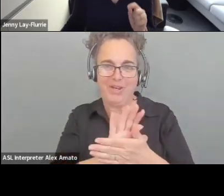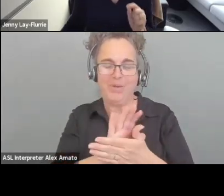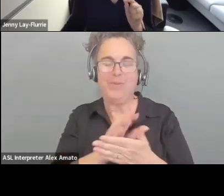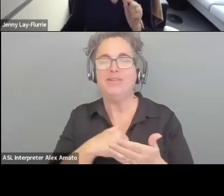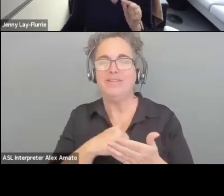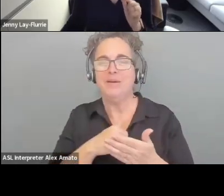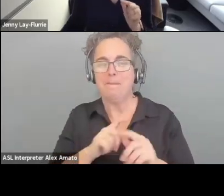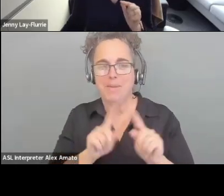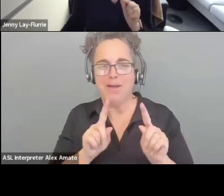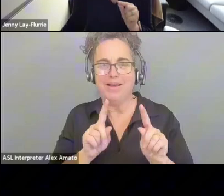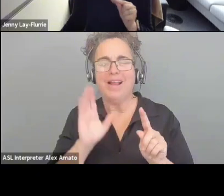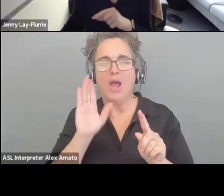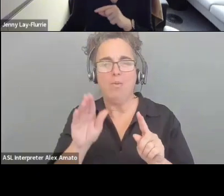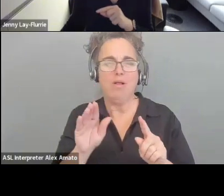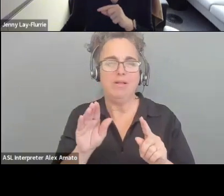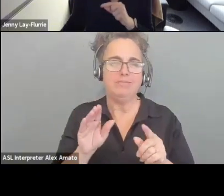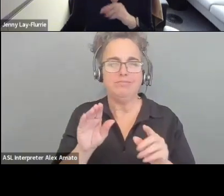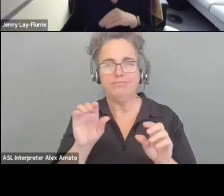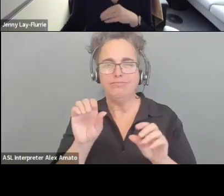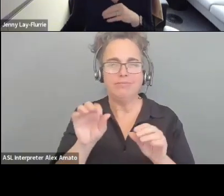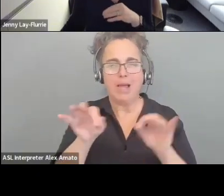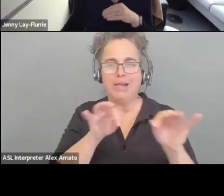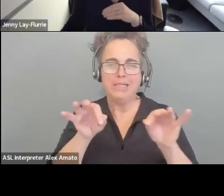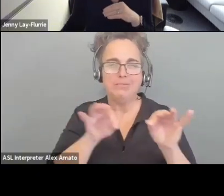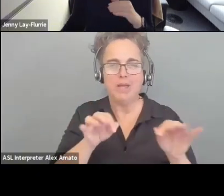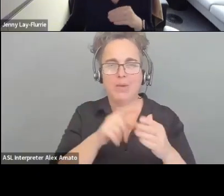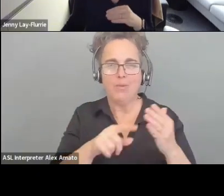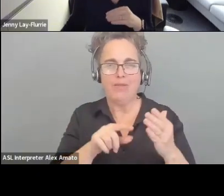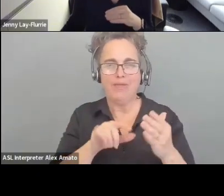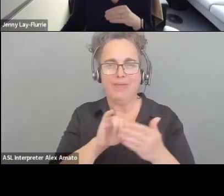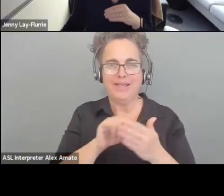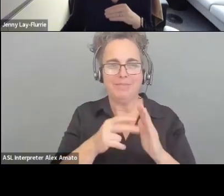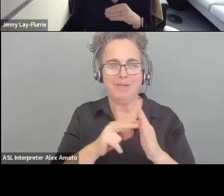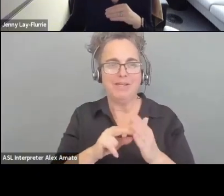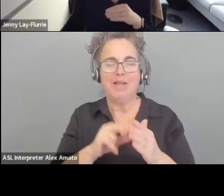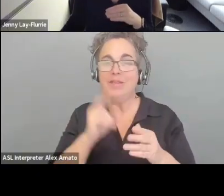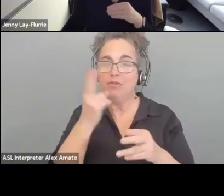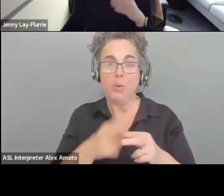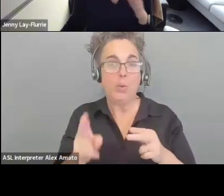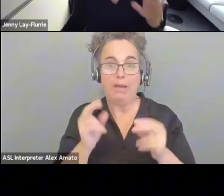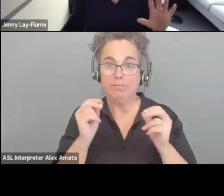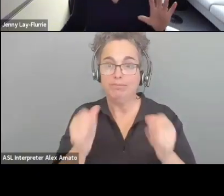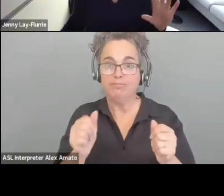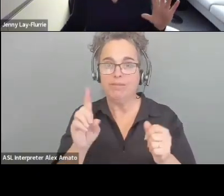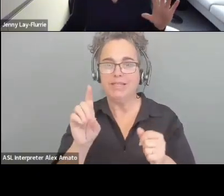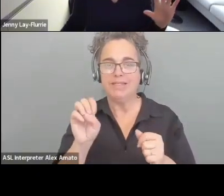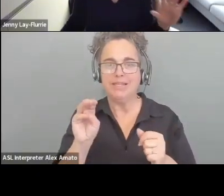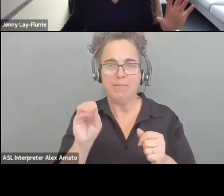So I'm going to give you a sense of what this is. This is actually a quick demo done by an amazing person on the team,